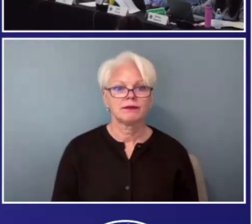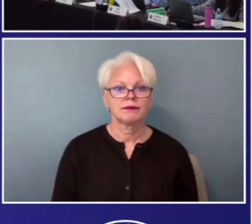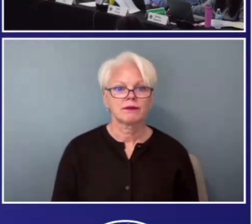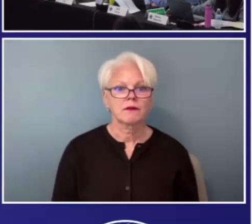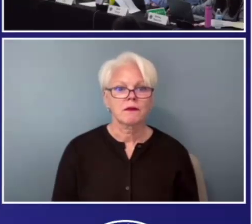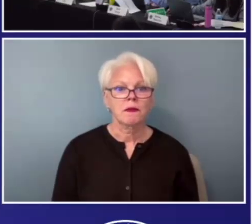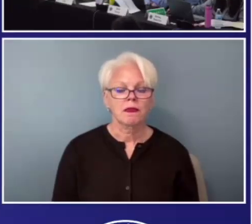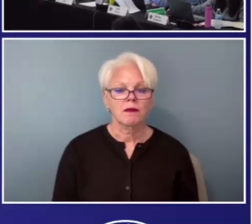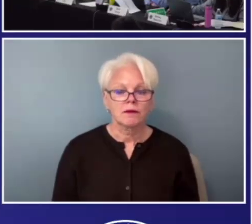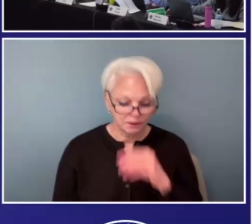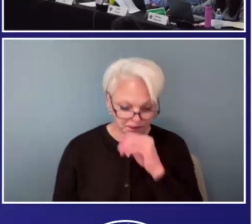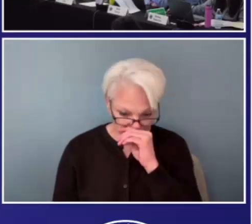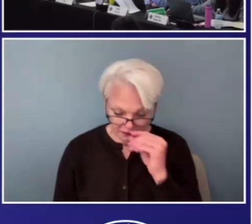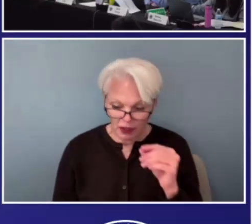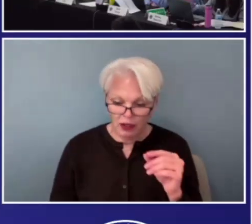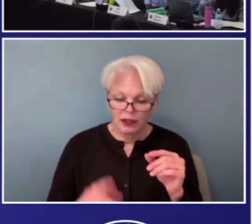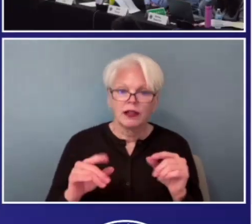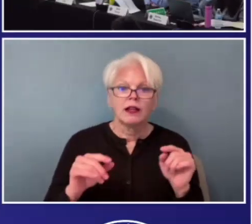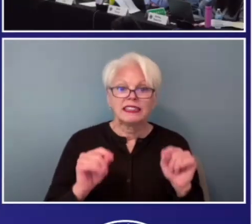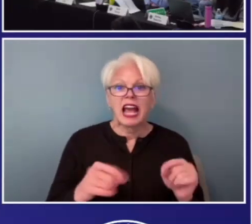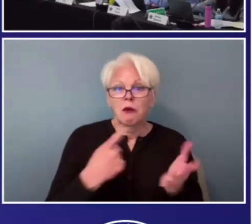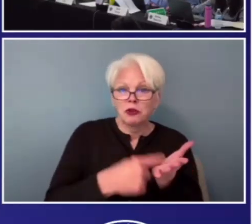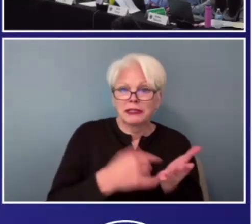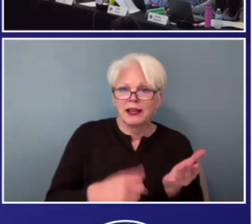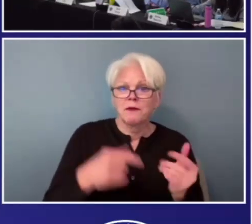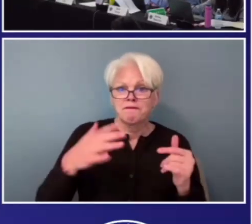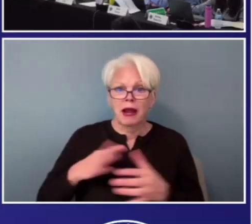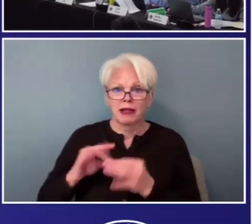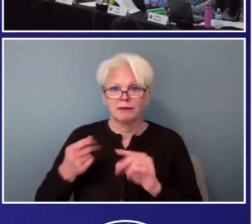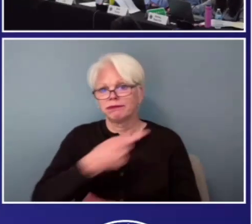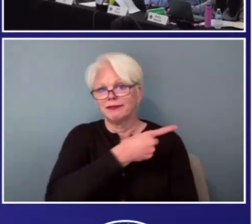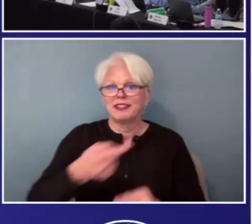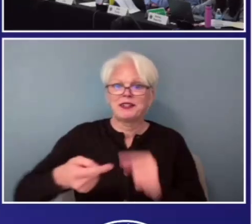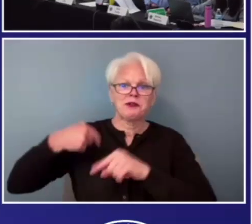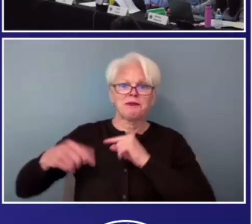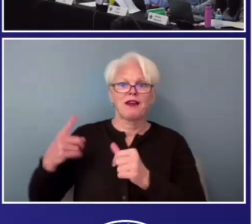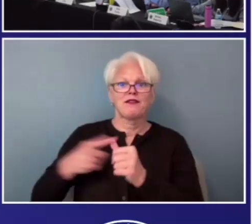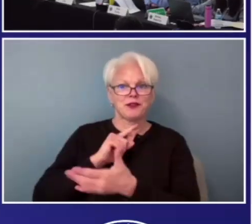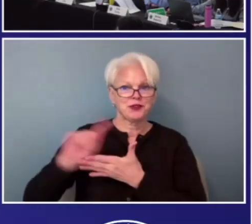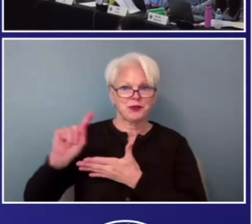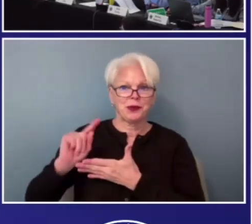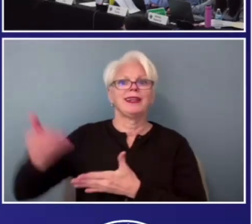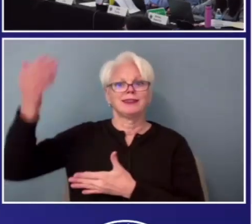So this has nothing to do with any of the things that you're discussing right now. This goes back to week one when student --